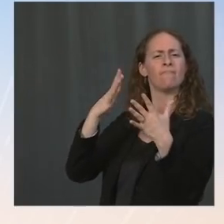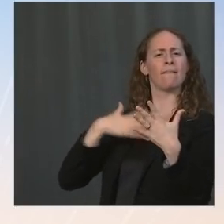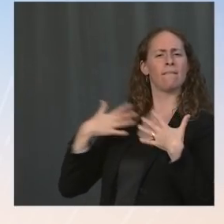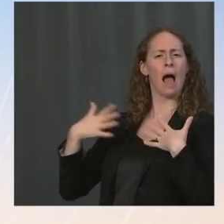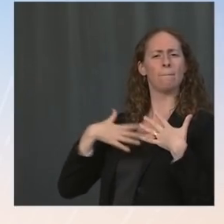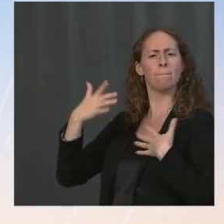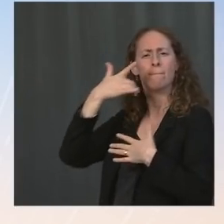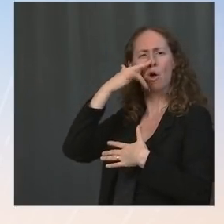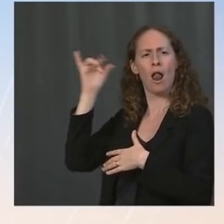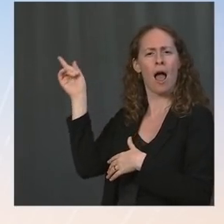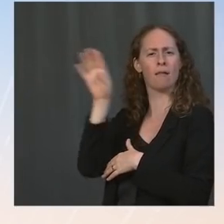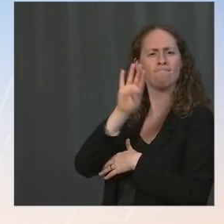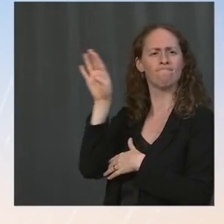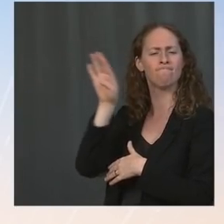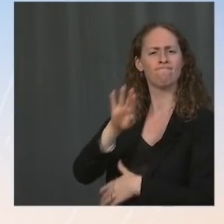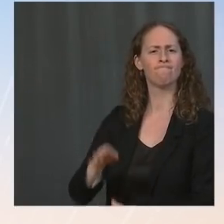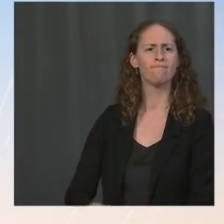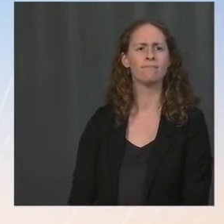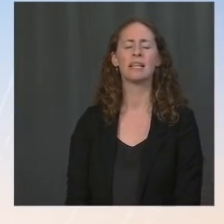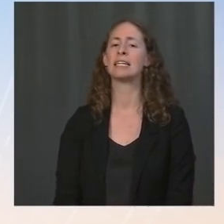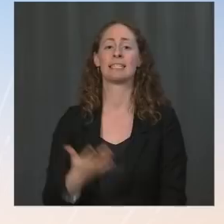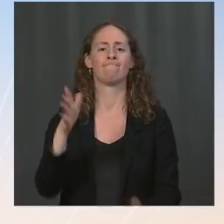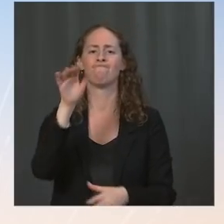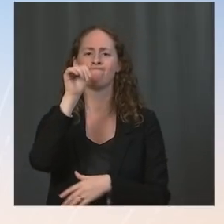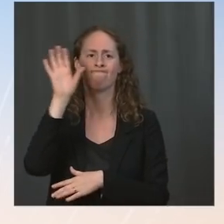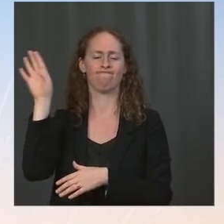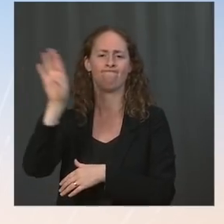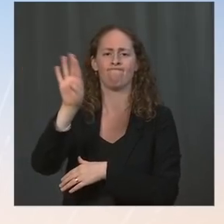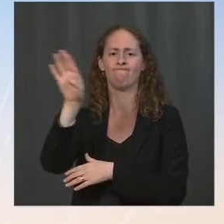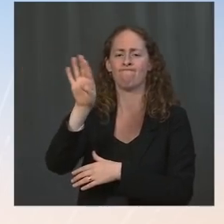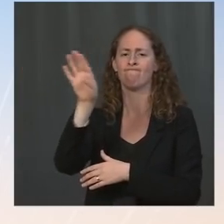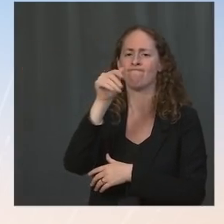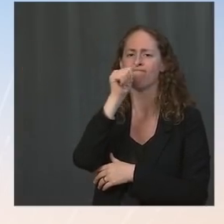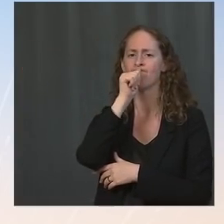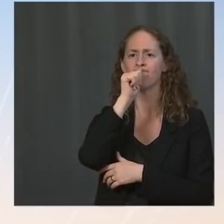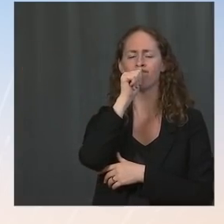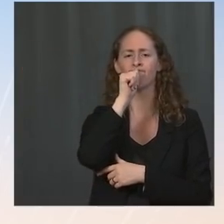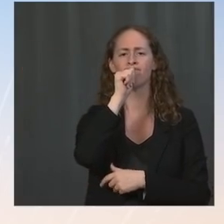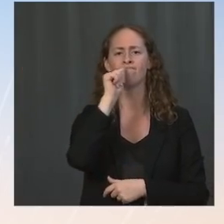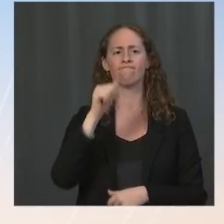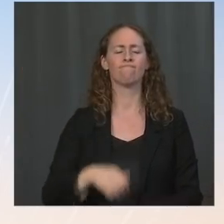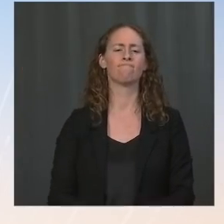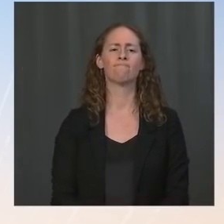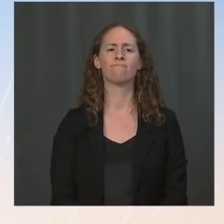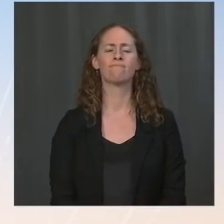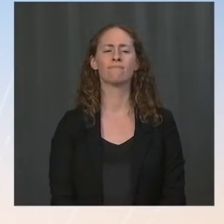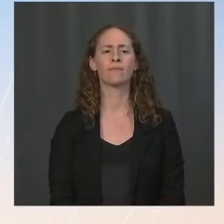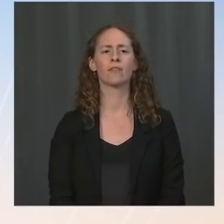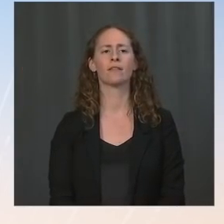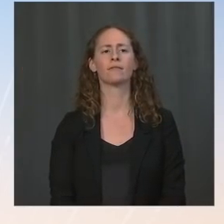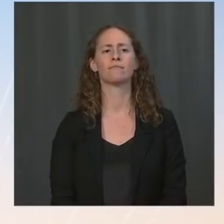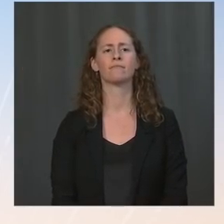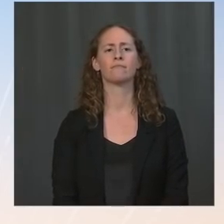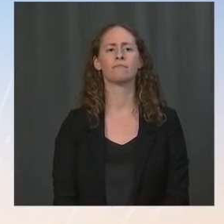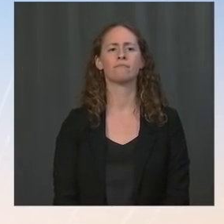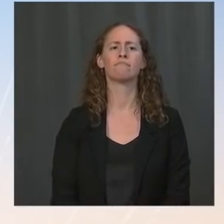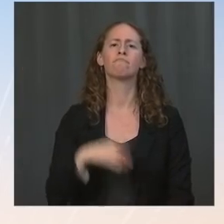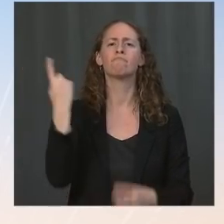between the President and the parents of service members who lost their lives saving others. He was grateful to be there with the families yesterday